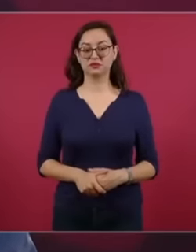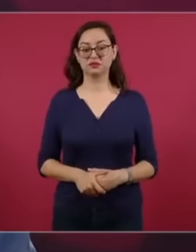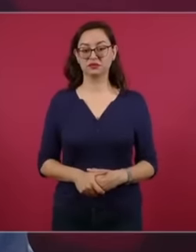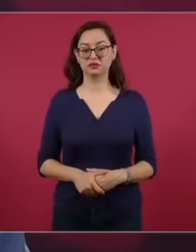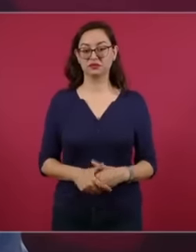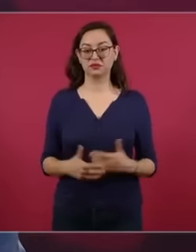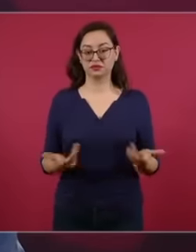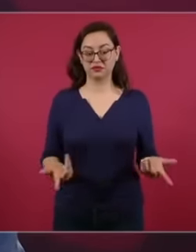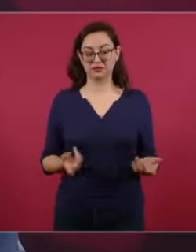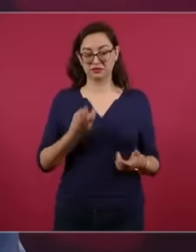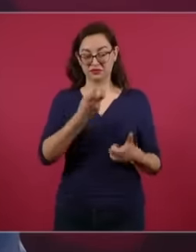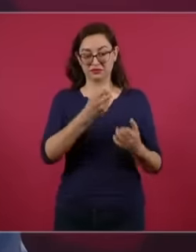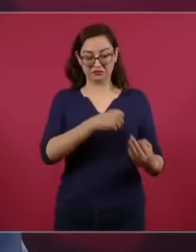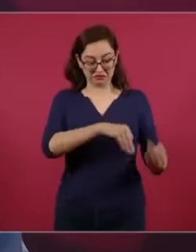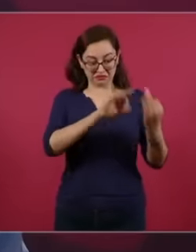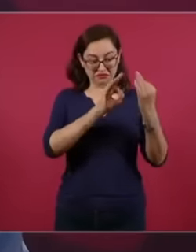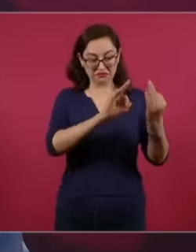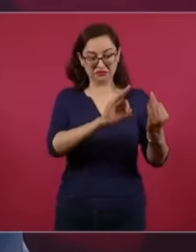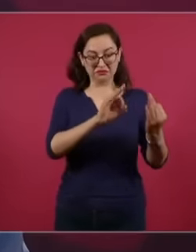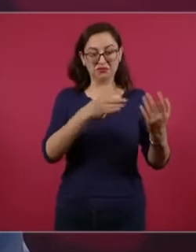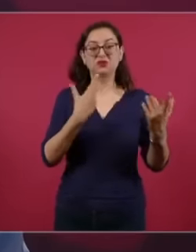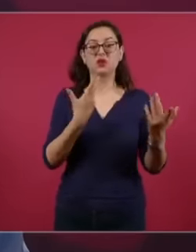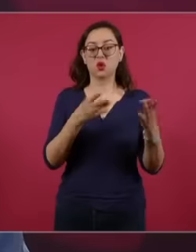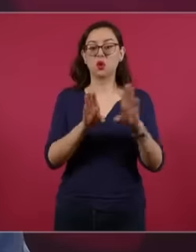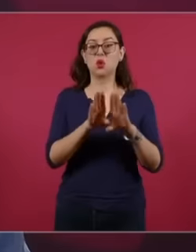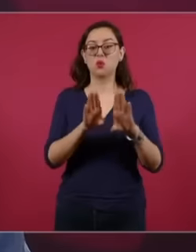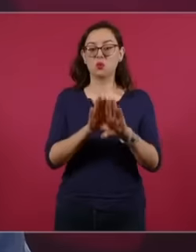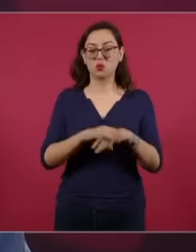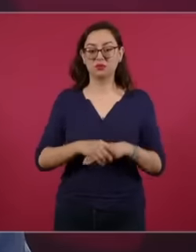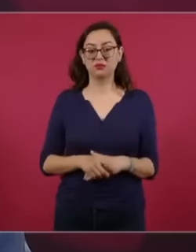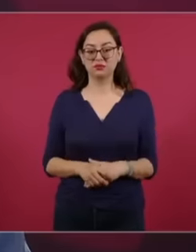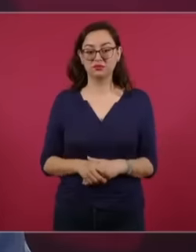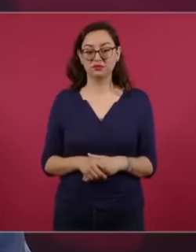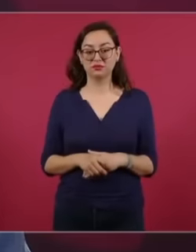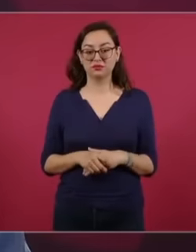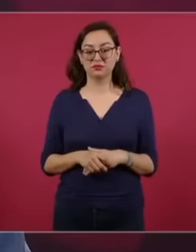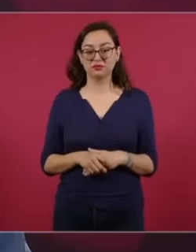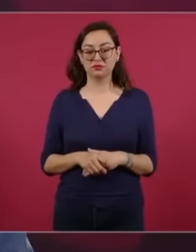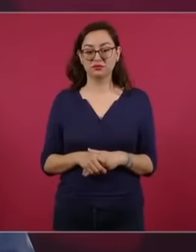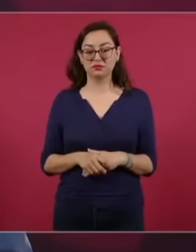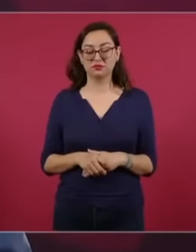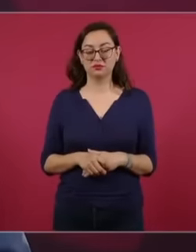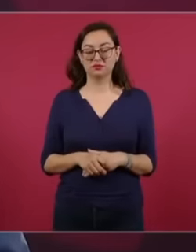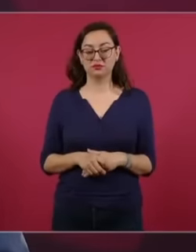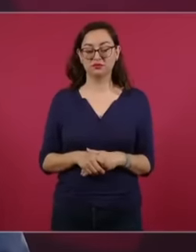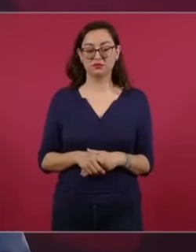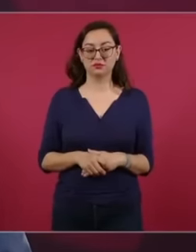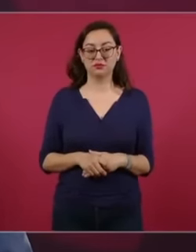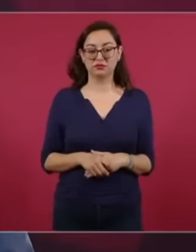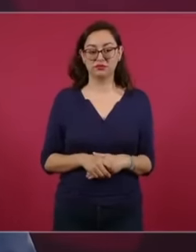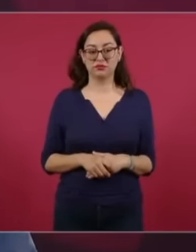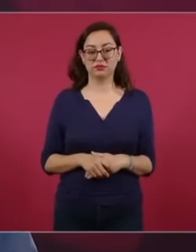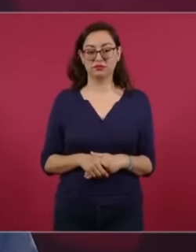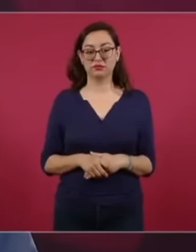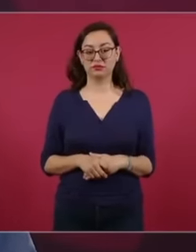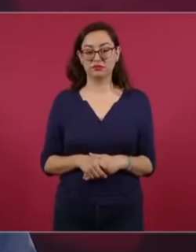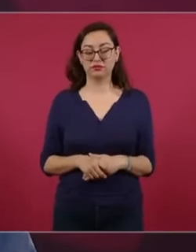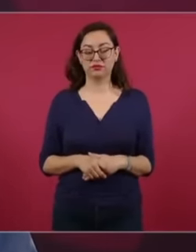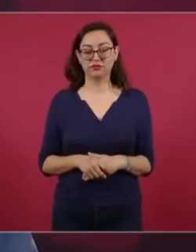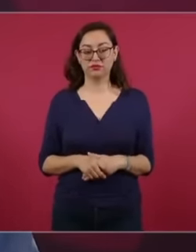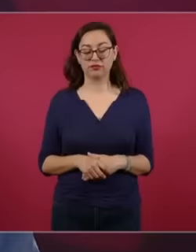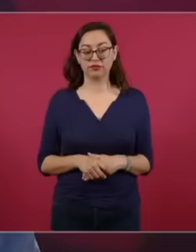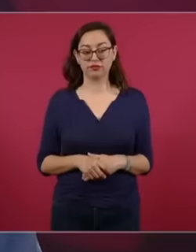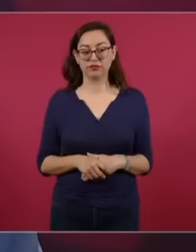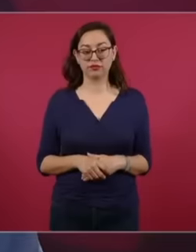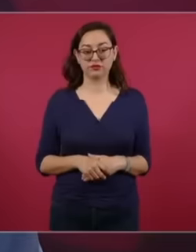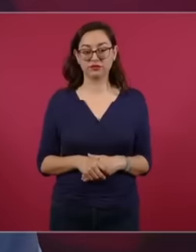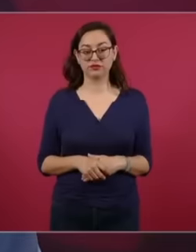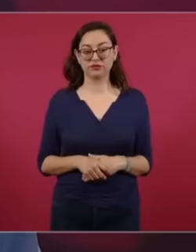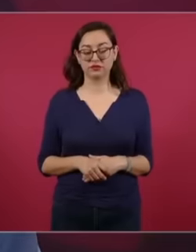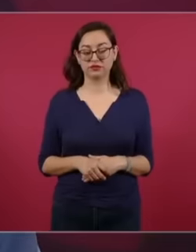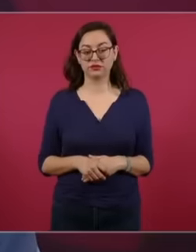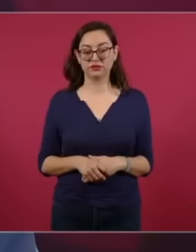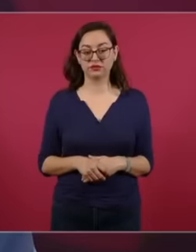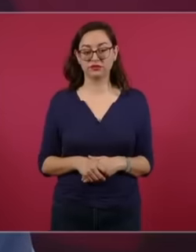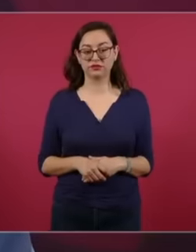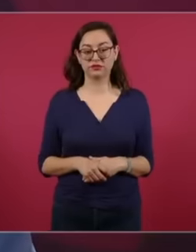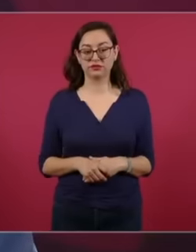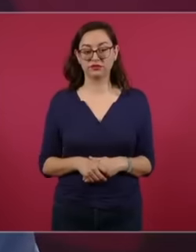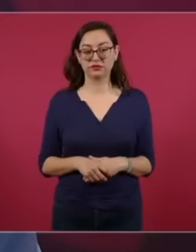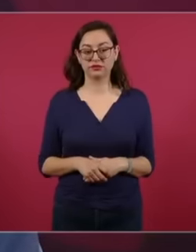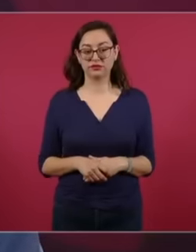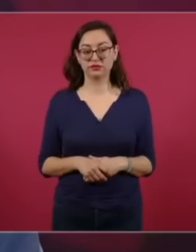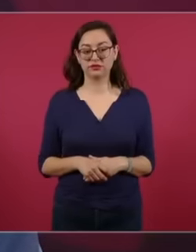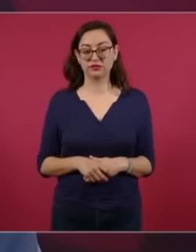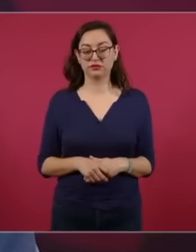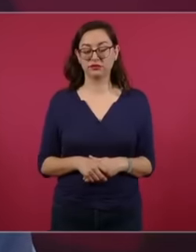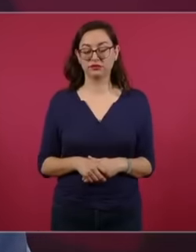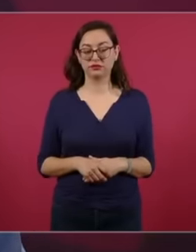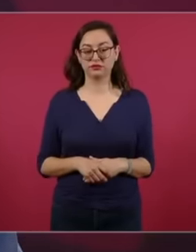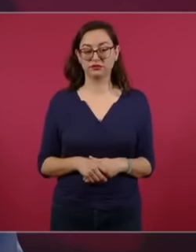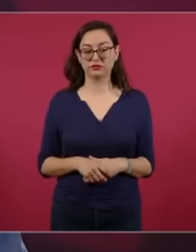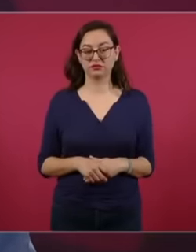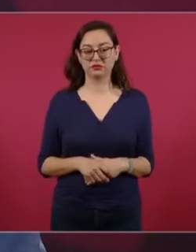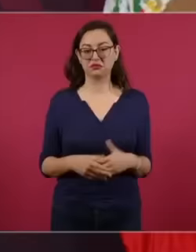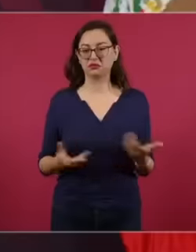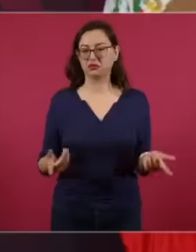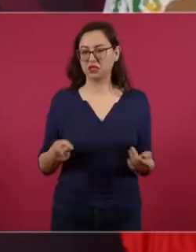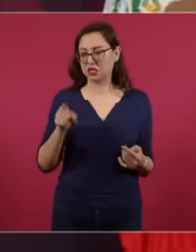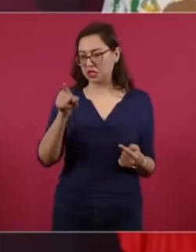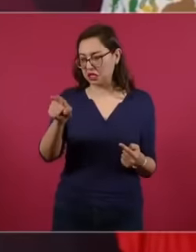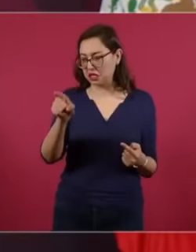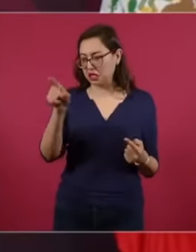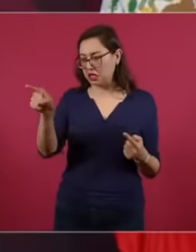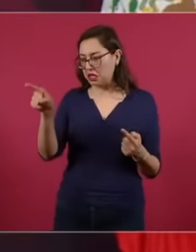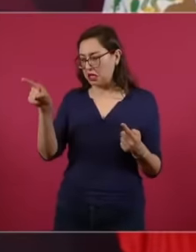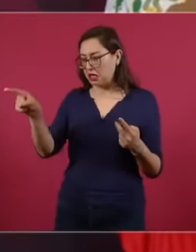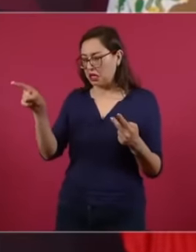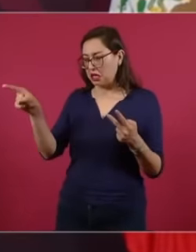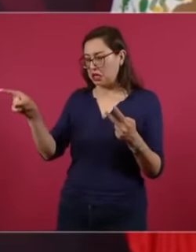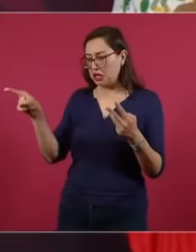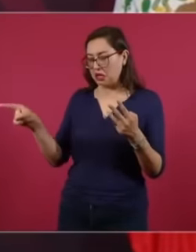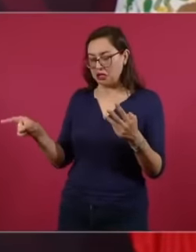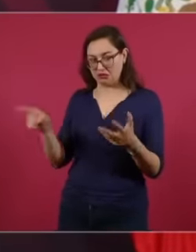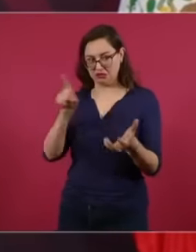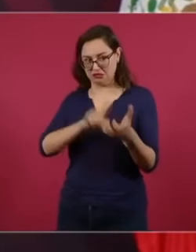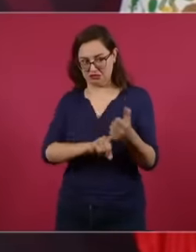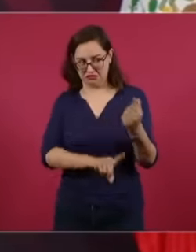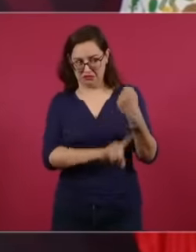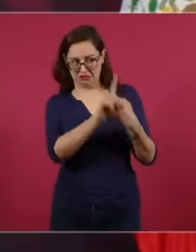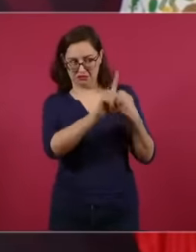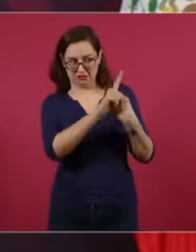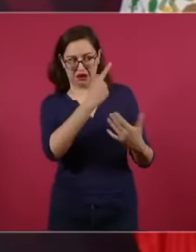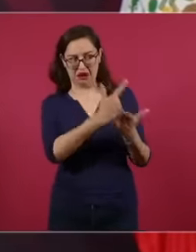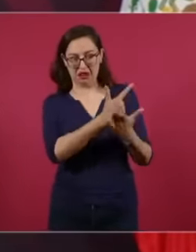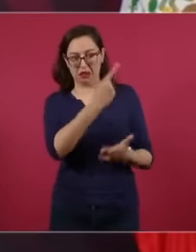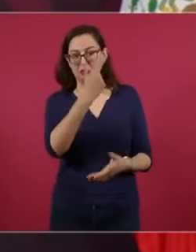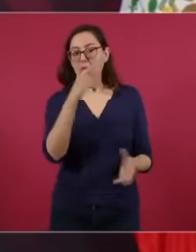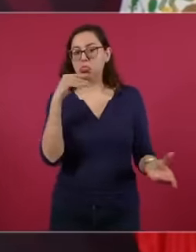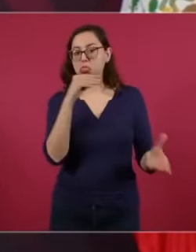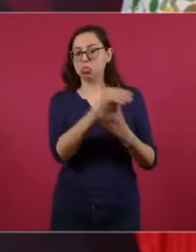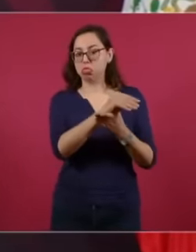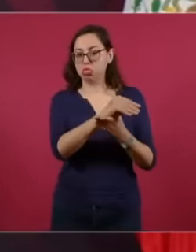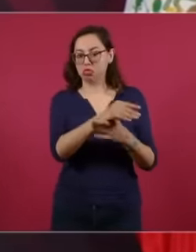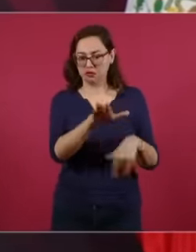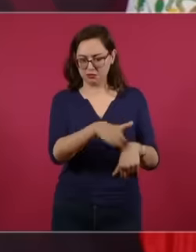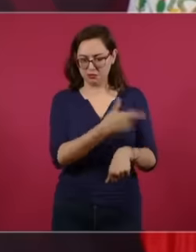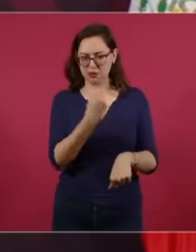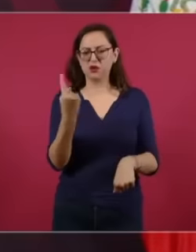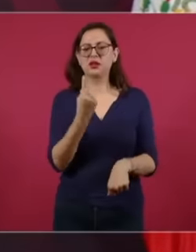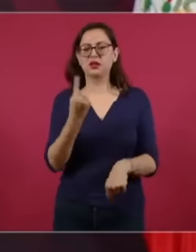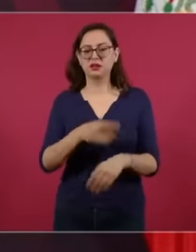. that they only dedicate themselves to seeing the speck in other people's eyes and not La Viga in itself